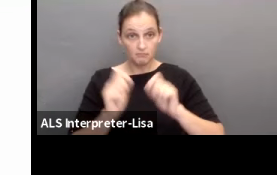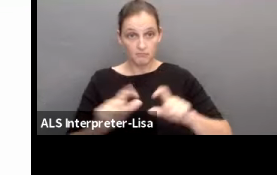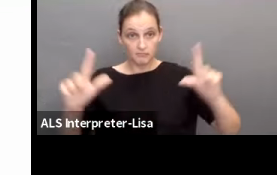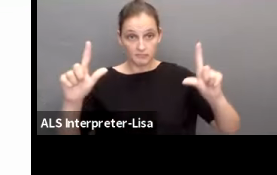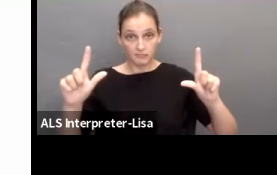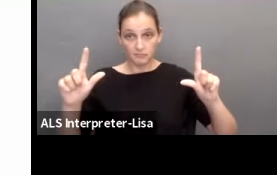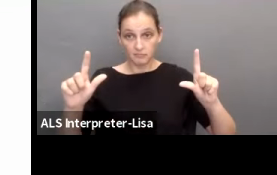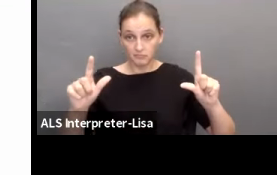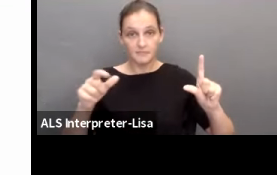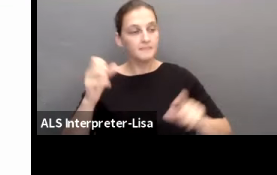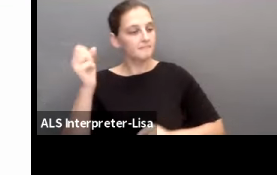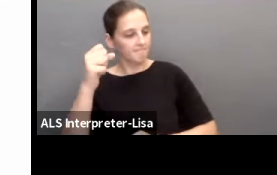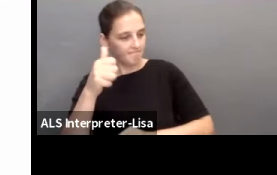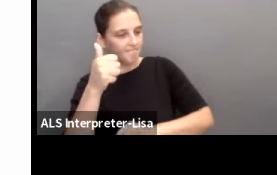screen. Yes, it looks great.